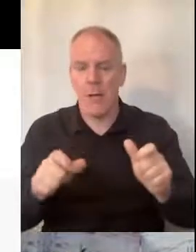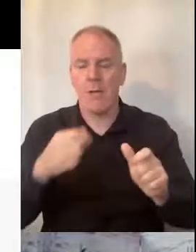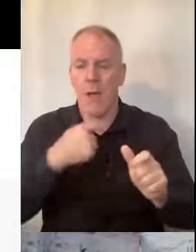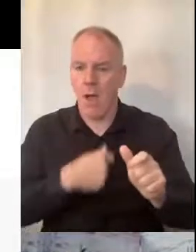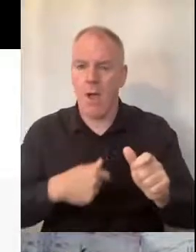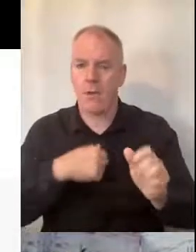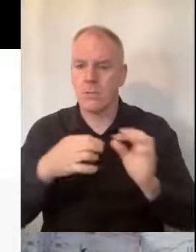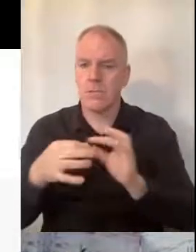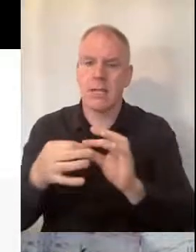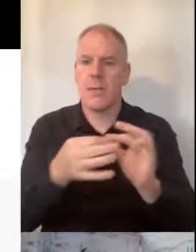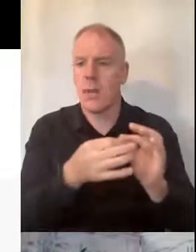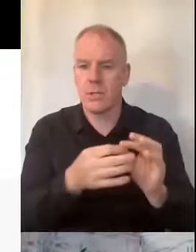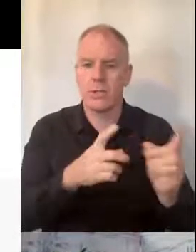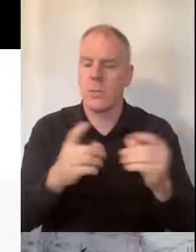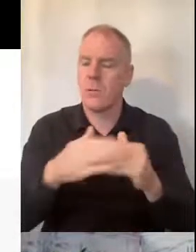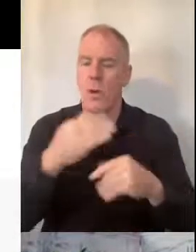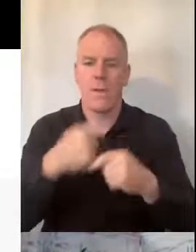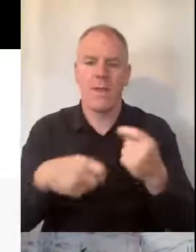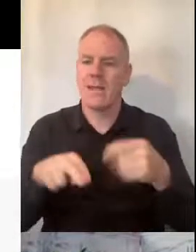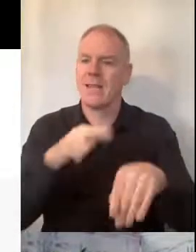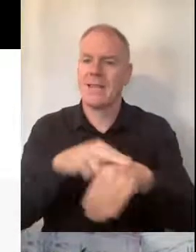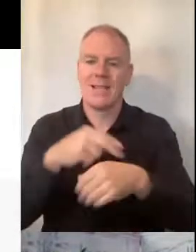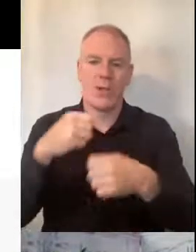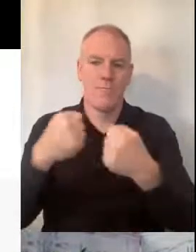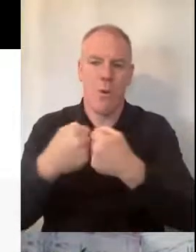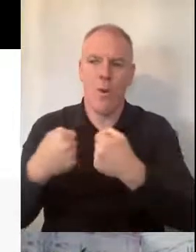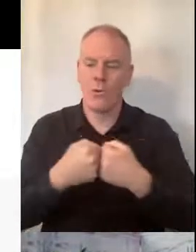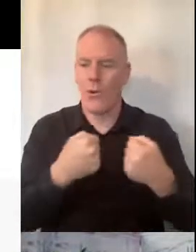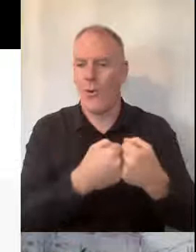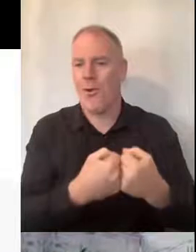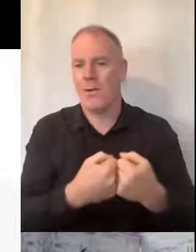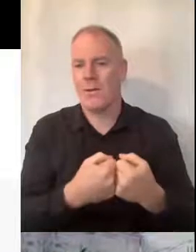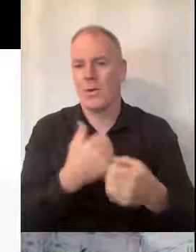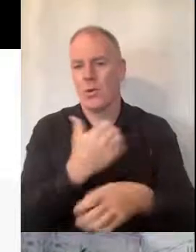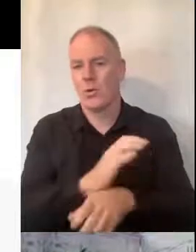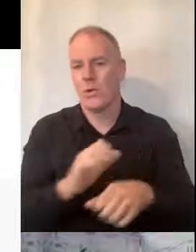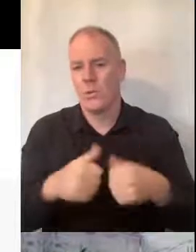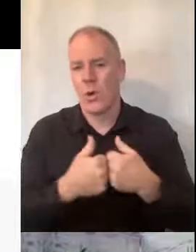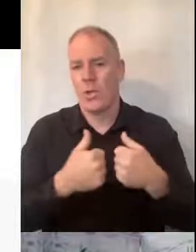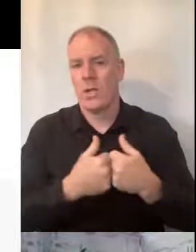goes beyond national borders now in terms of accessibility, we've audio files.